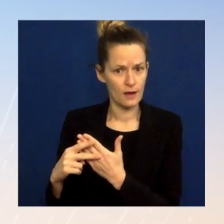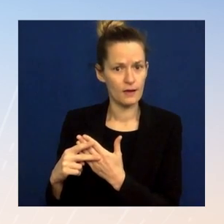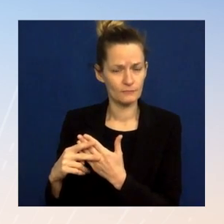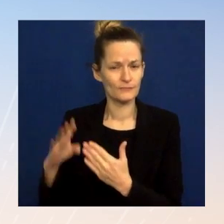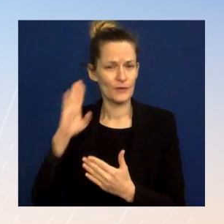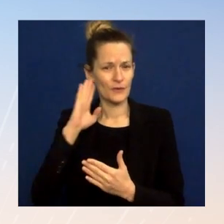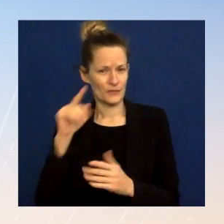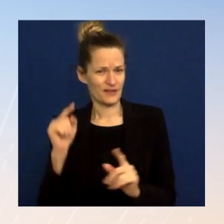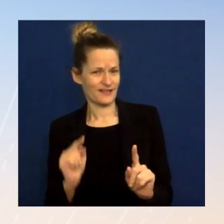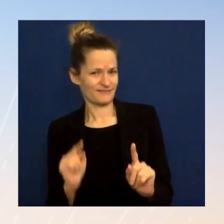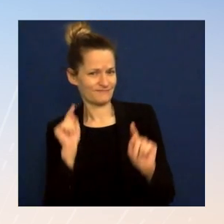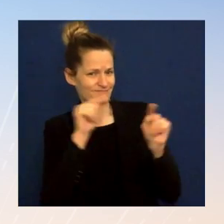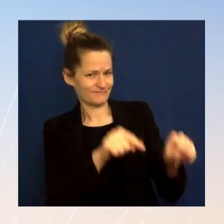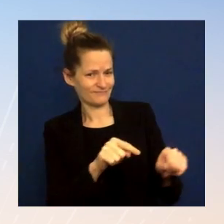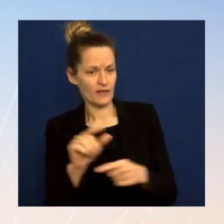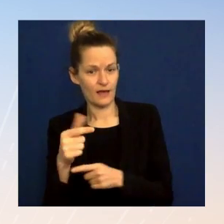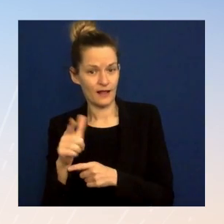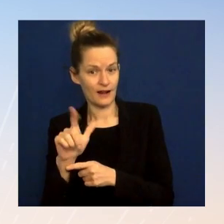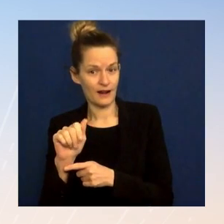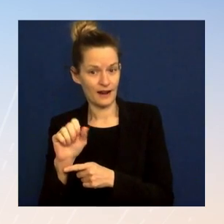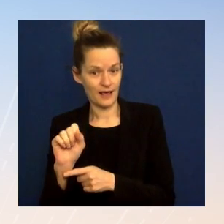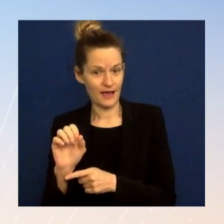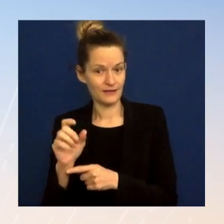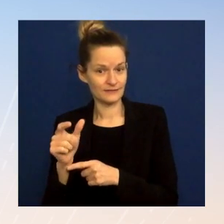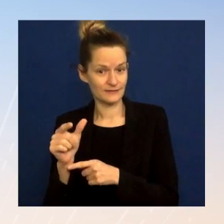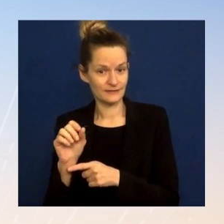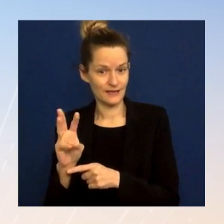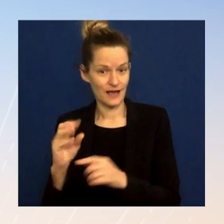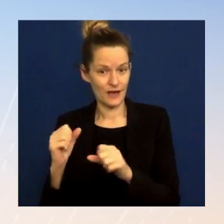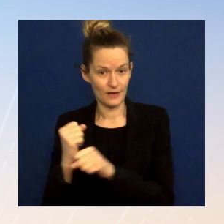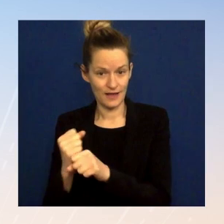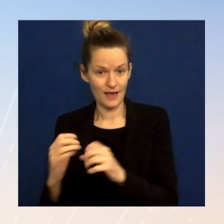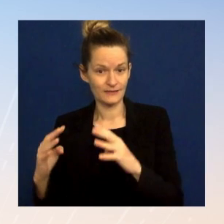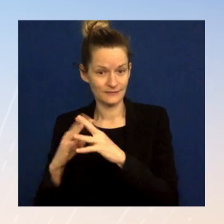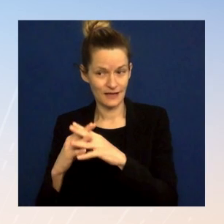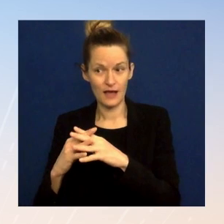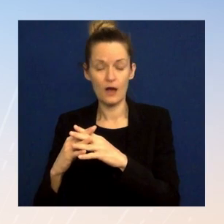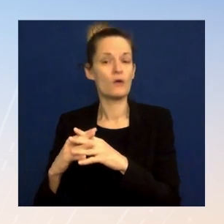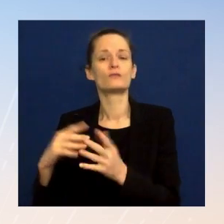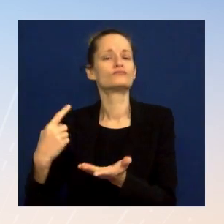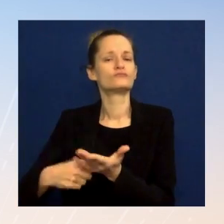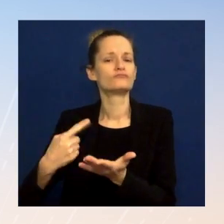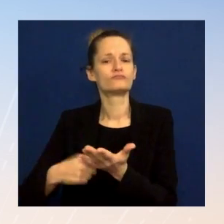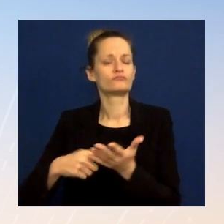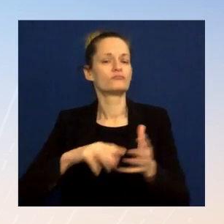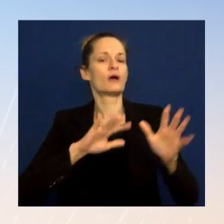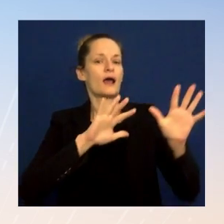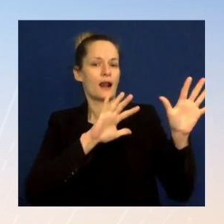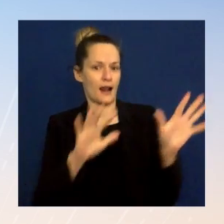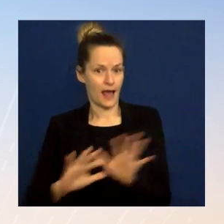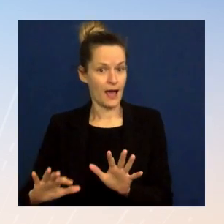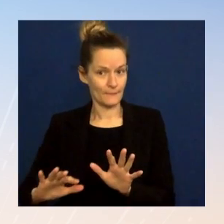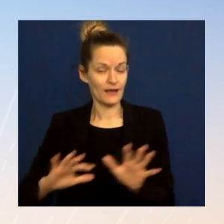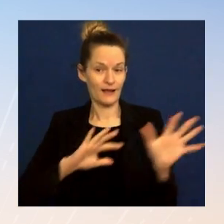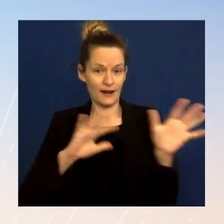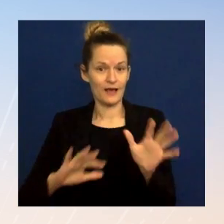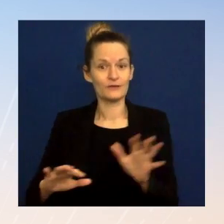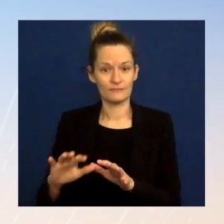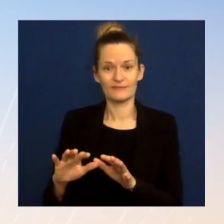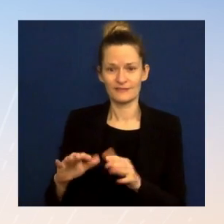and also have the opportunity to engage on the margins there on a range of important issues, including the Build Back Better World initiative --